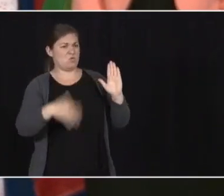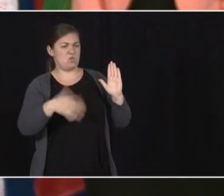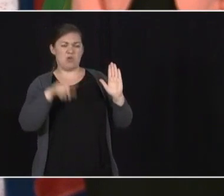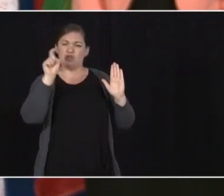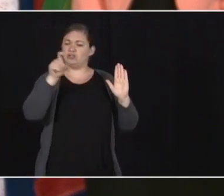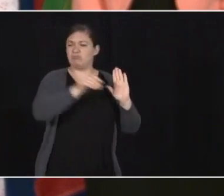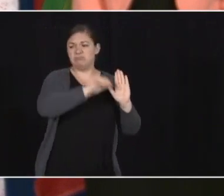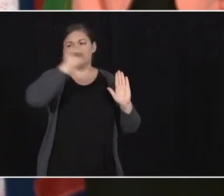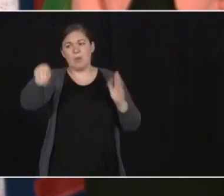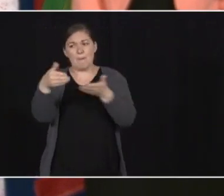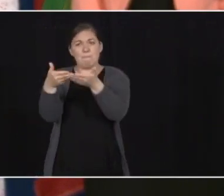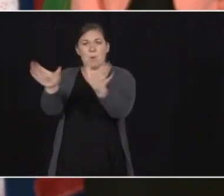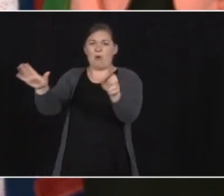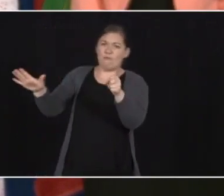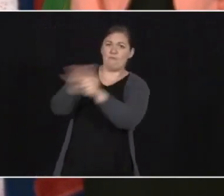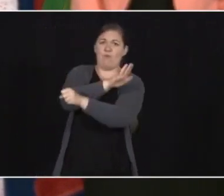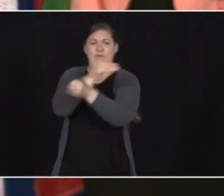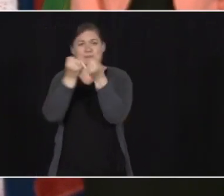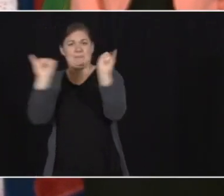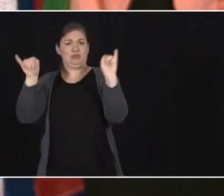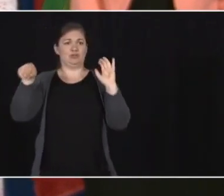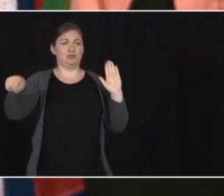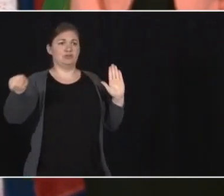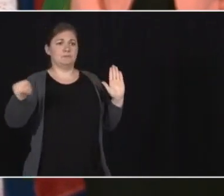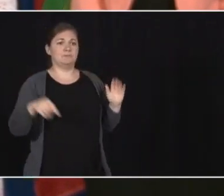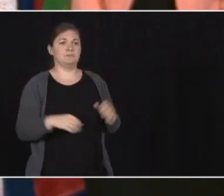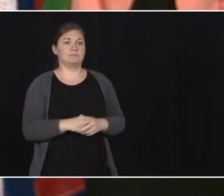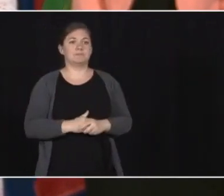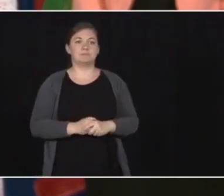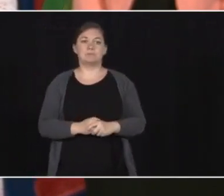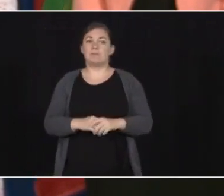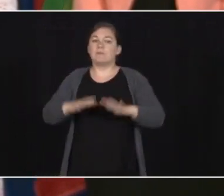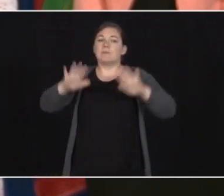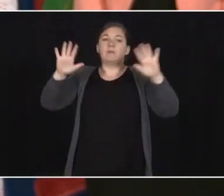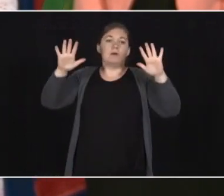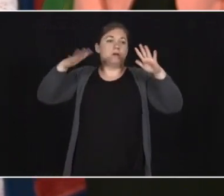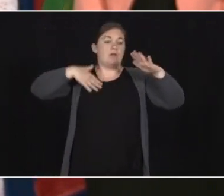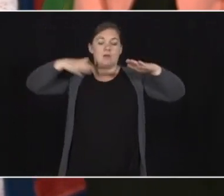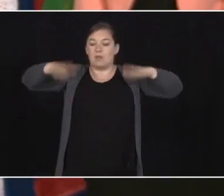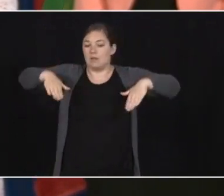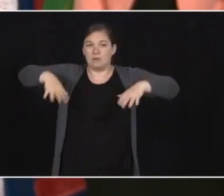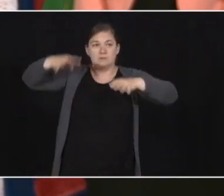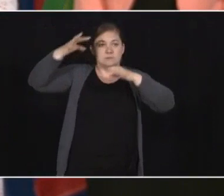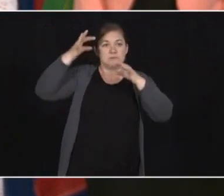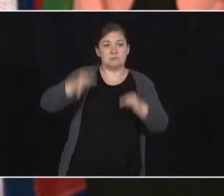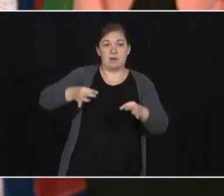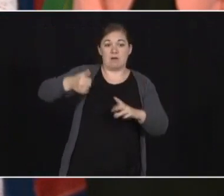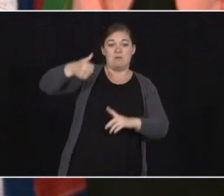Why are the findings today not enough? Everything is on the table. I'm not ruling out anything after reading this.